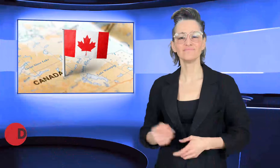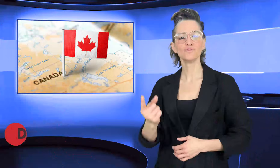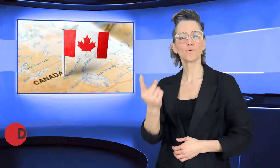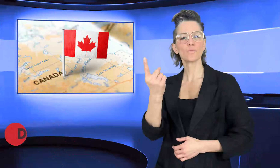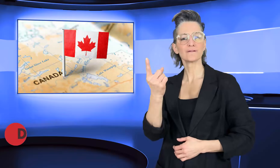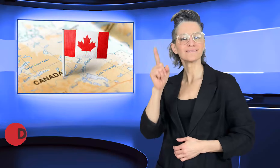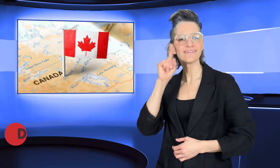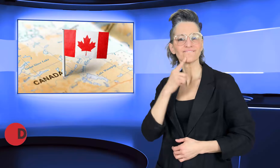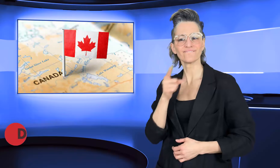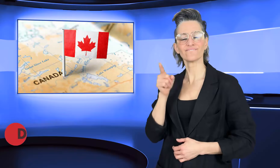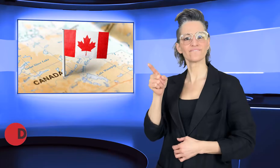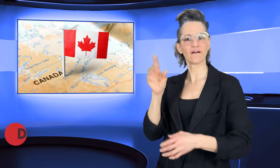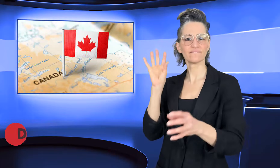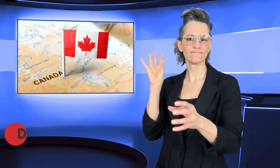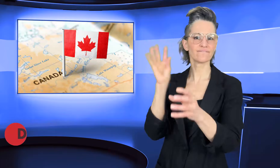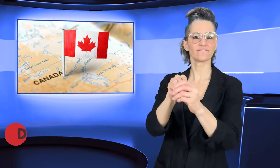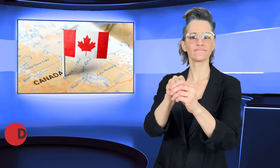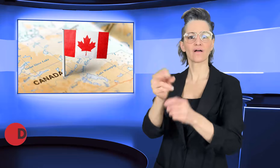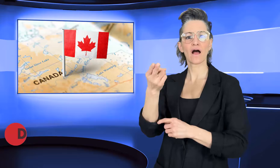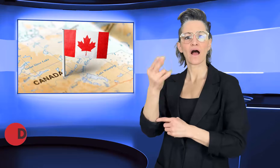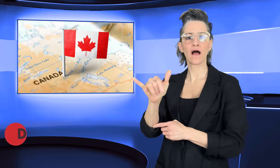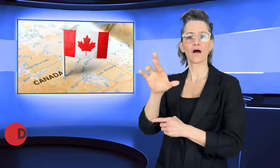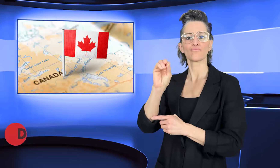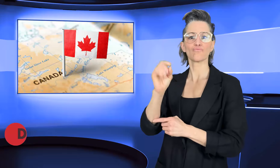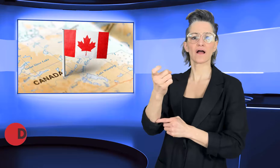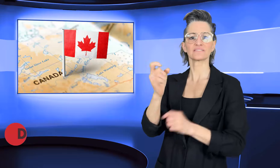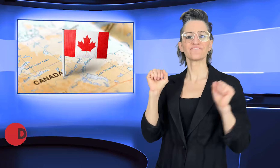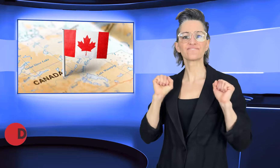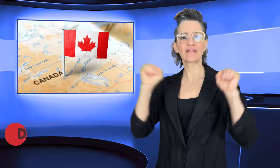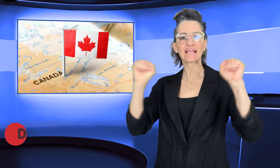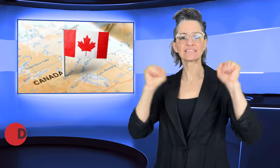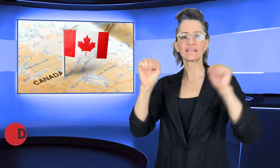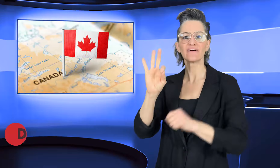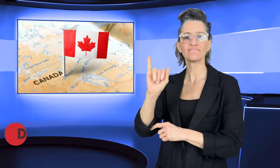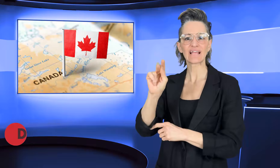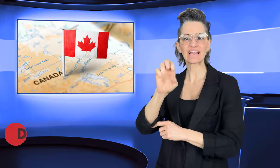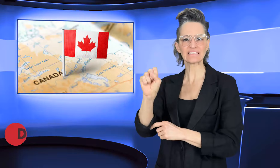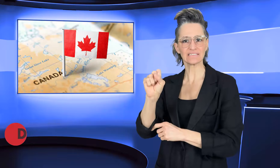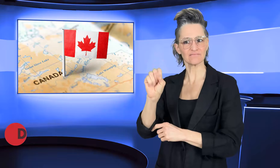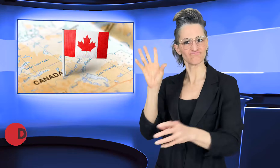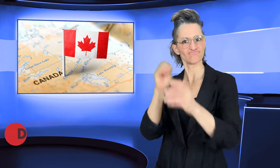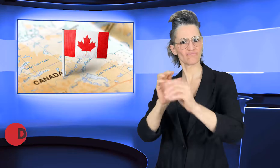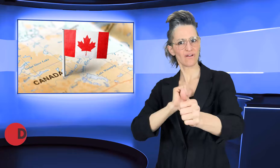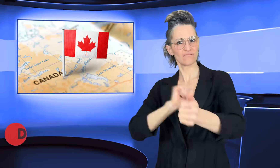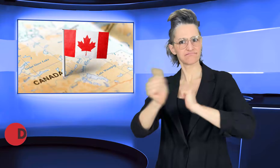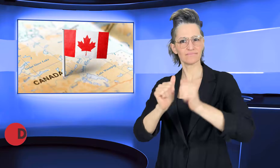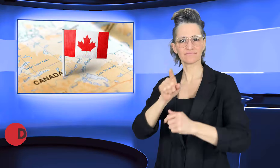A Deaf competitor participated in the HYROX fitness competition